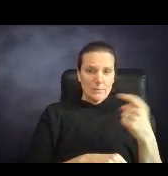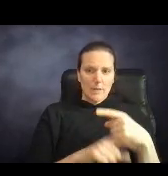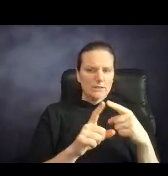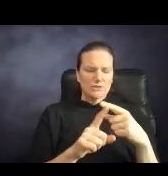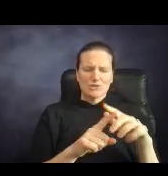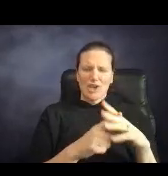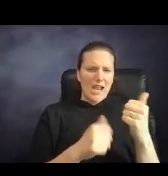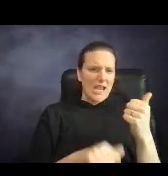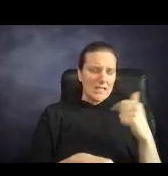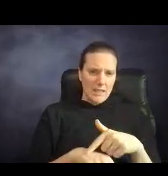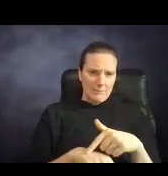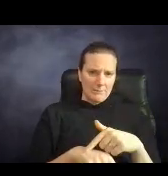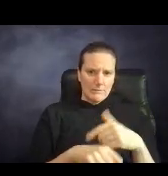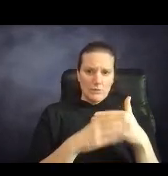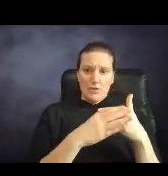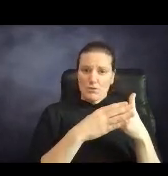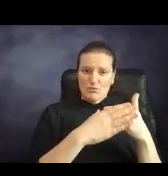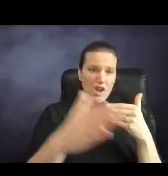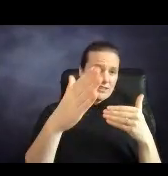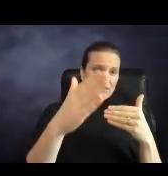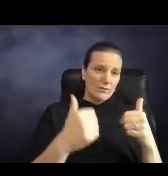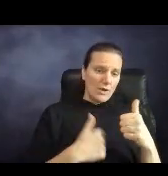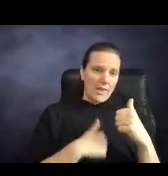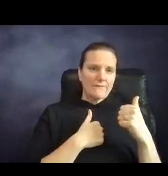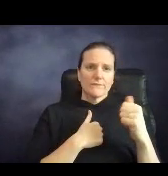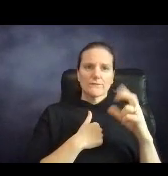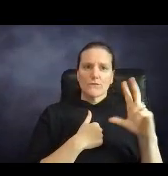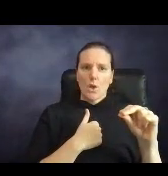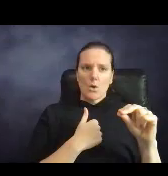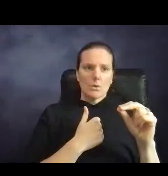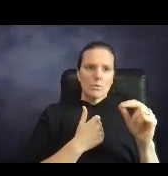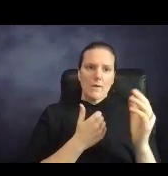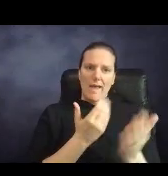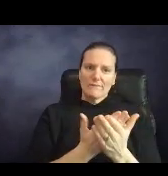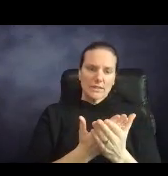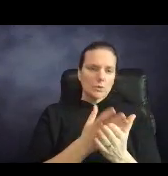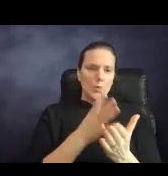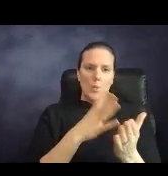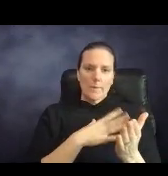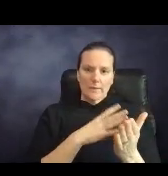and you can take it for the rest of your life. There's just no solid evidence to, to suggest that a woman ever has to discontinue it.